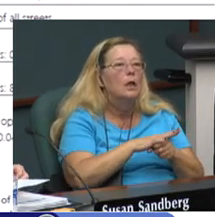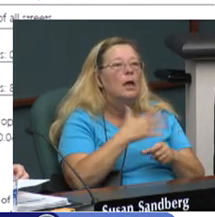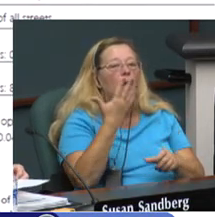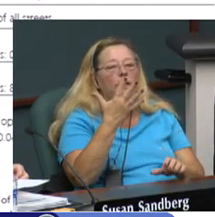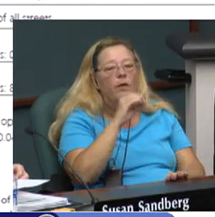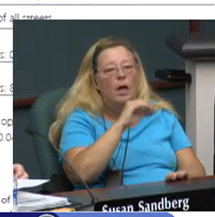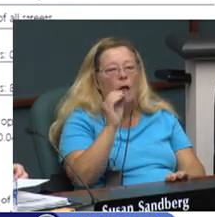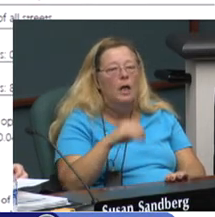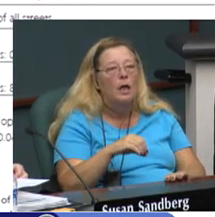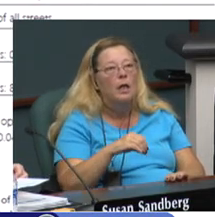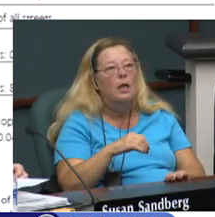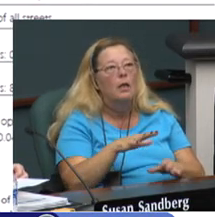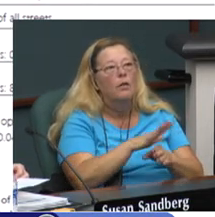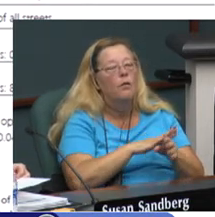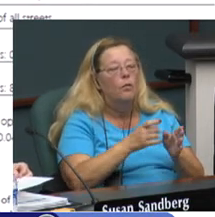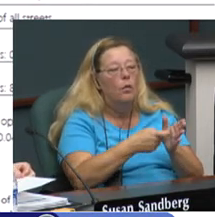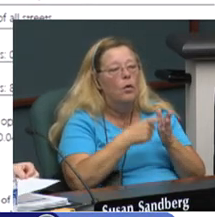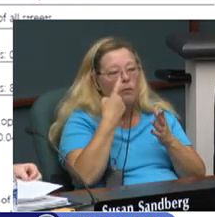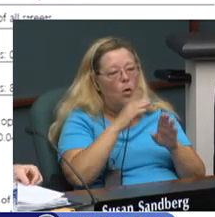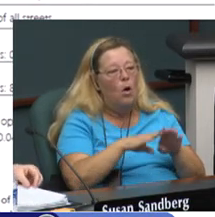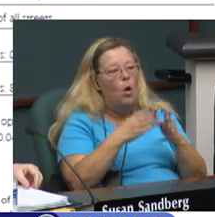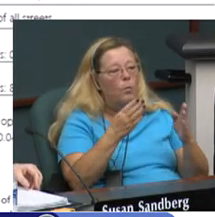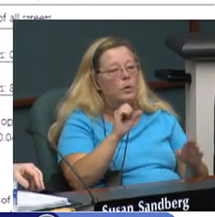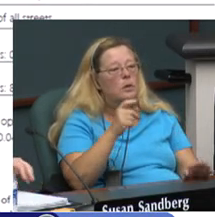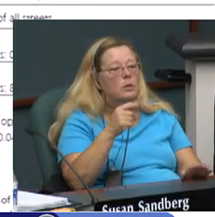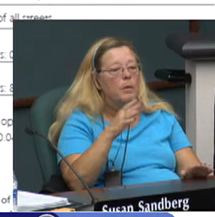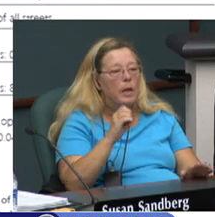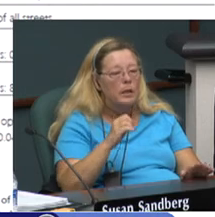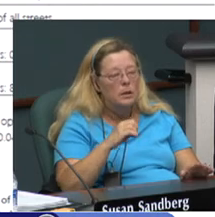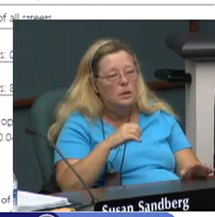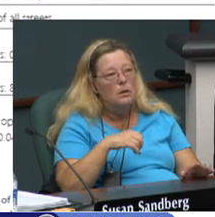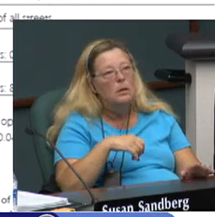of the areas required for open space looking at allé